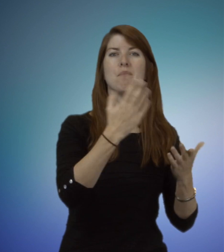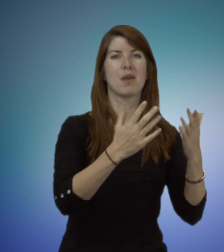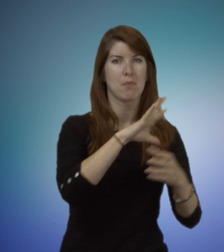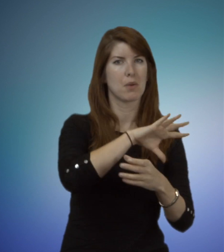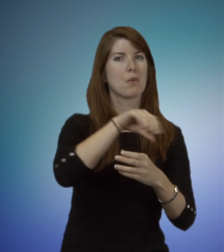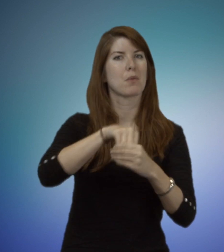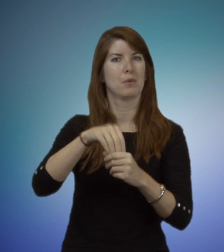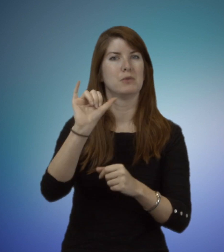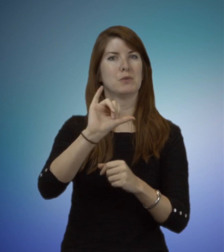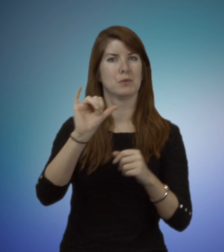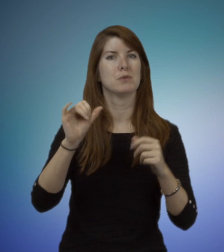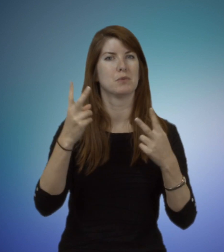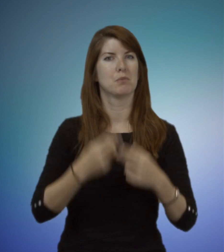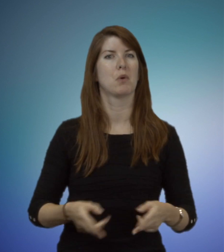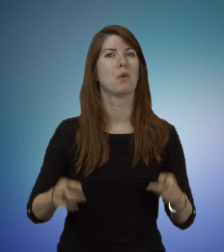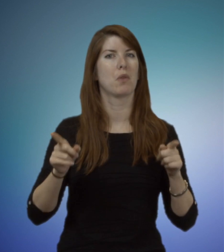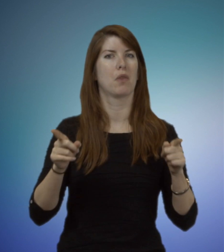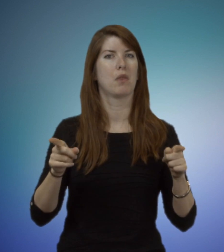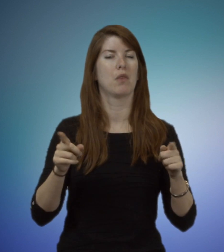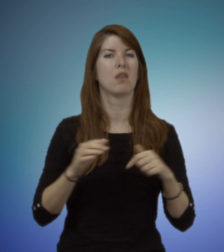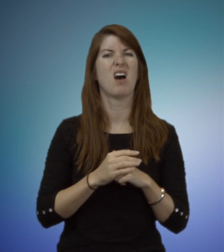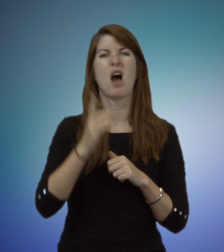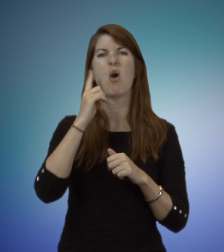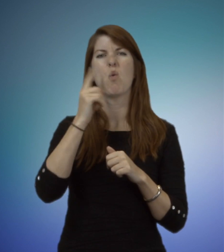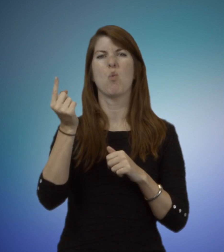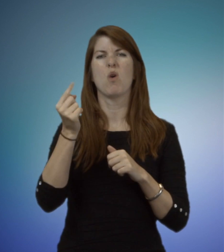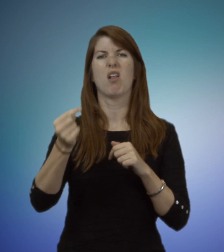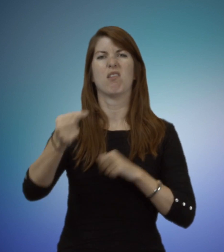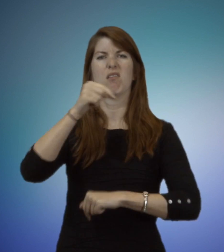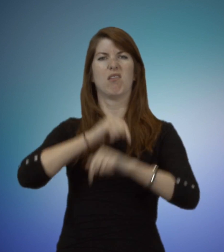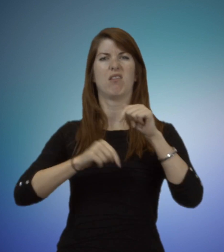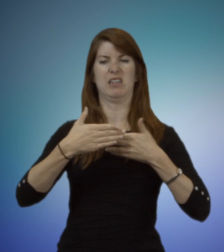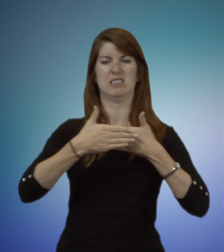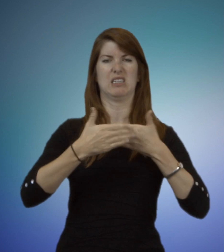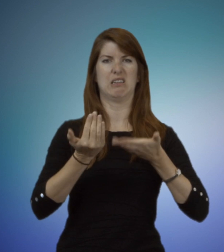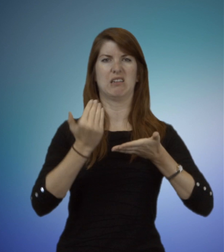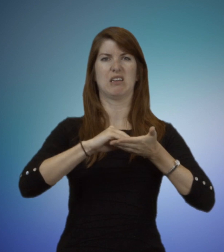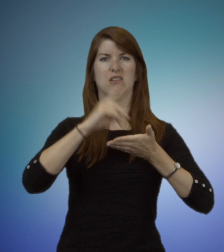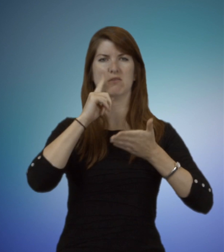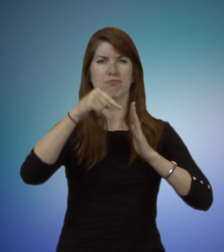And, again, I'll go back to this slide before this in order to go into more depth about that.